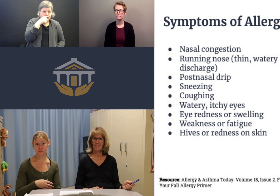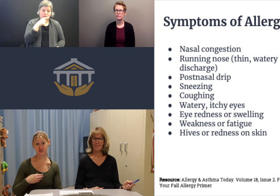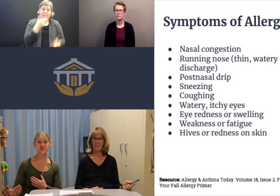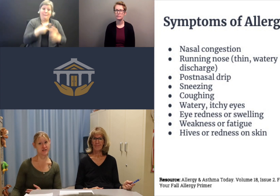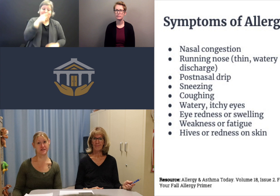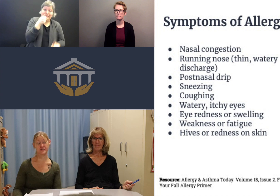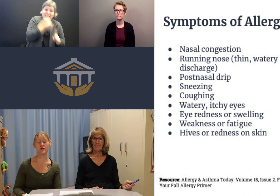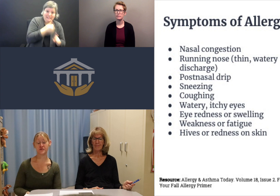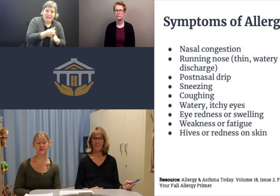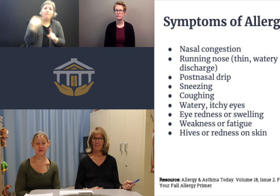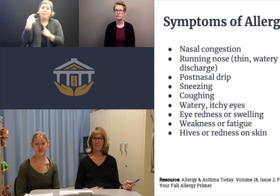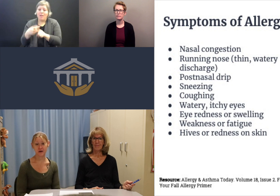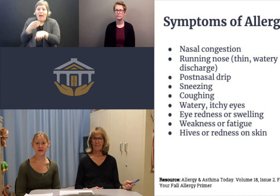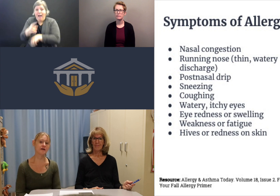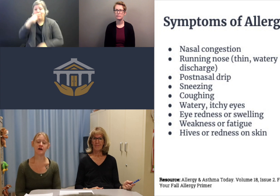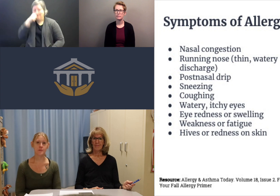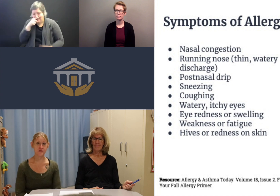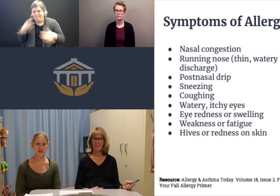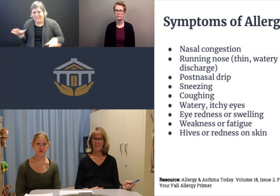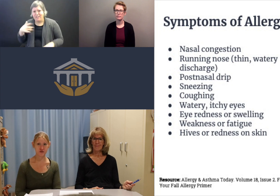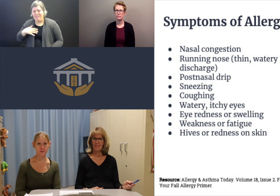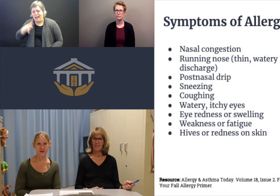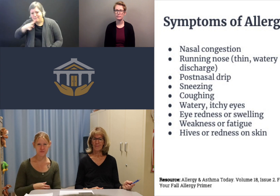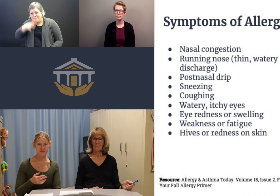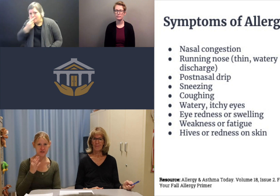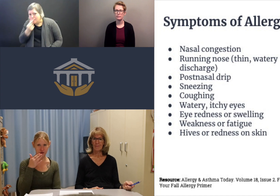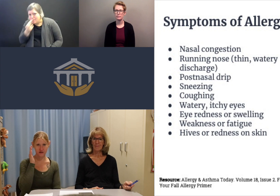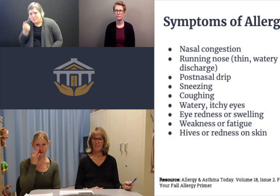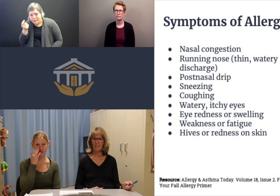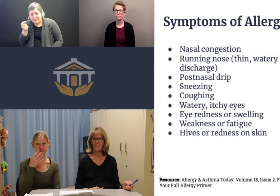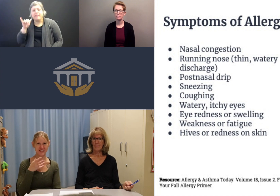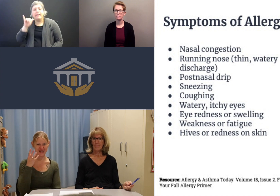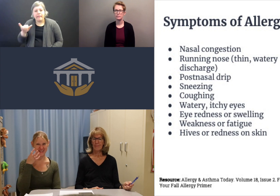Which sneezing is also a symptom of post nasal drip. That's pretty much where your nose and, the,